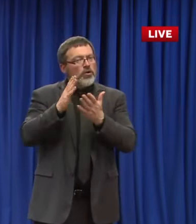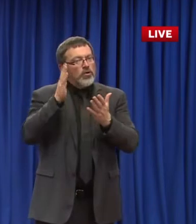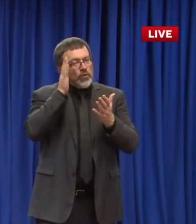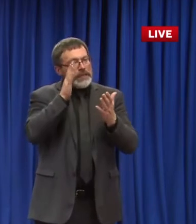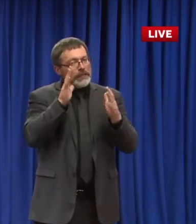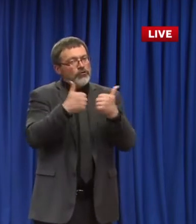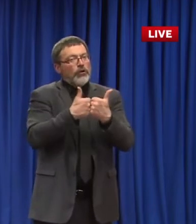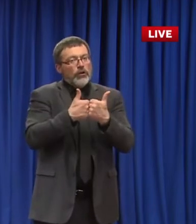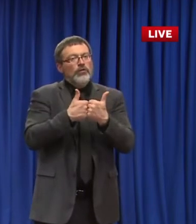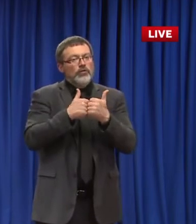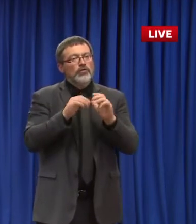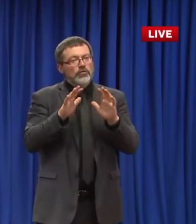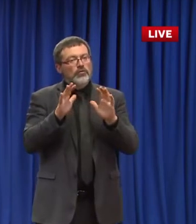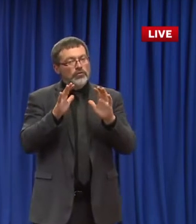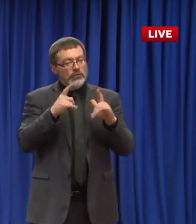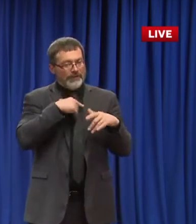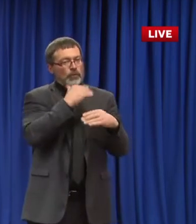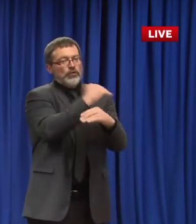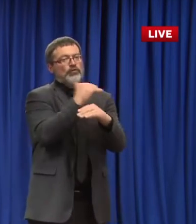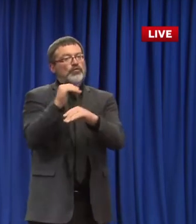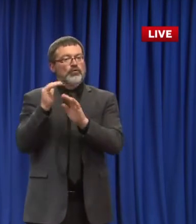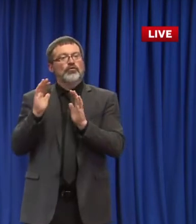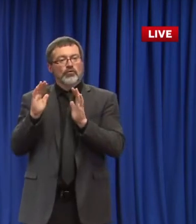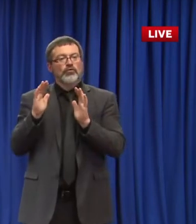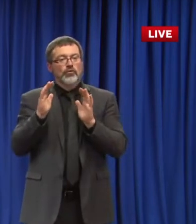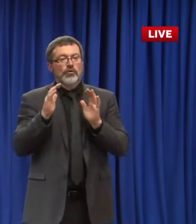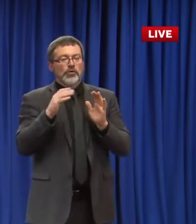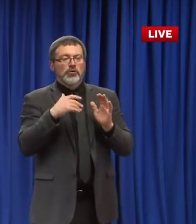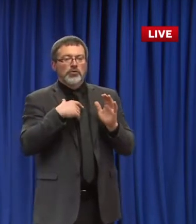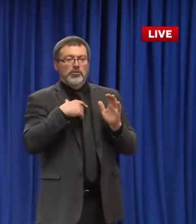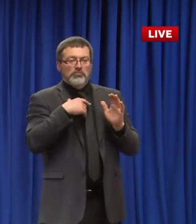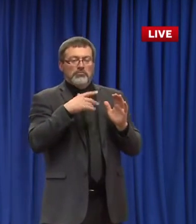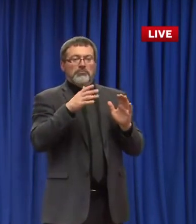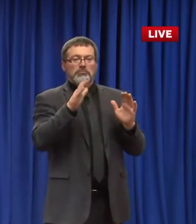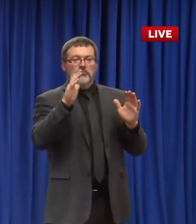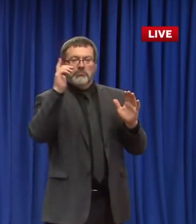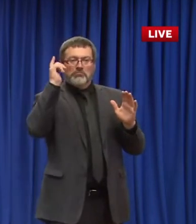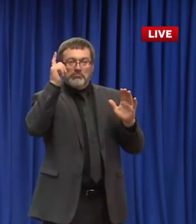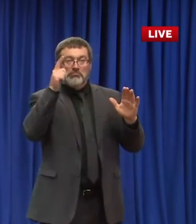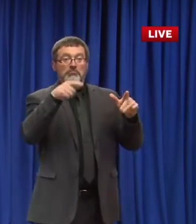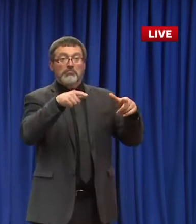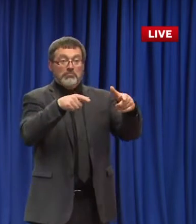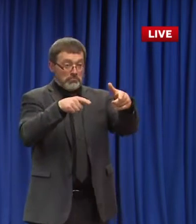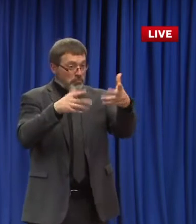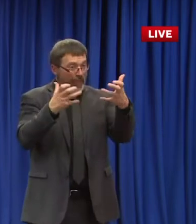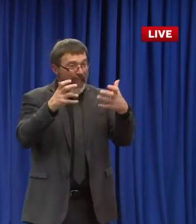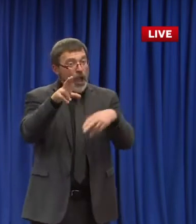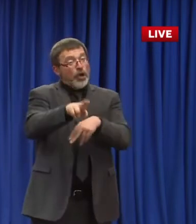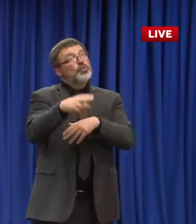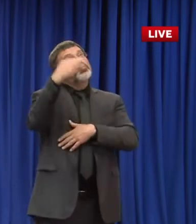THERE’S GOING TO BE TRAFFIC THAT’S GOING TO BE PARKING CONSTRAINTS IF YOU’RE LOOKING TO JUST LOUNGE OUT. THERE’S OTHER WAYS TO DO THAT.